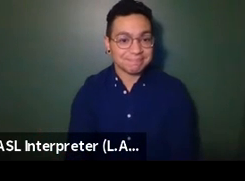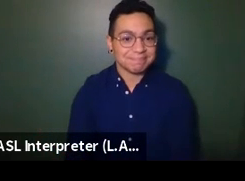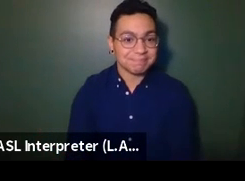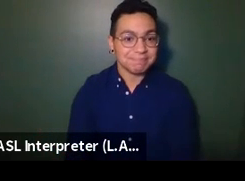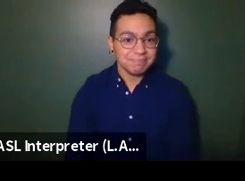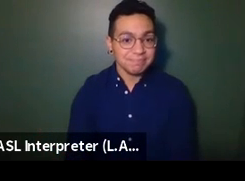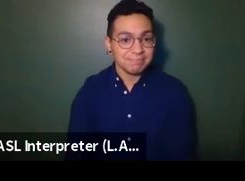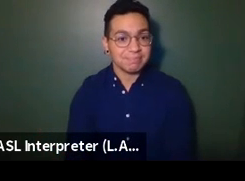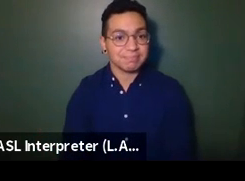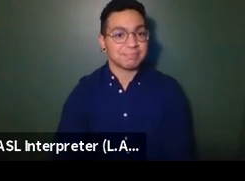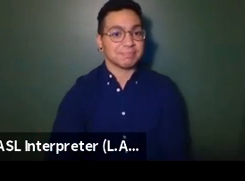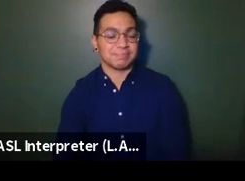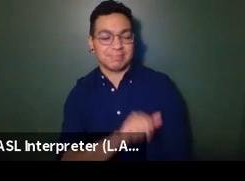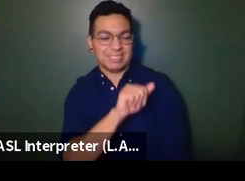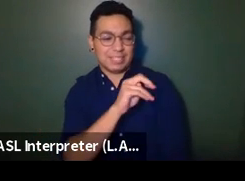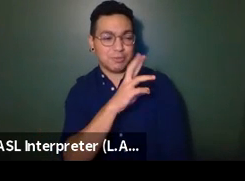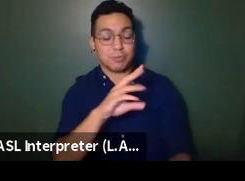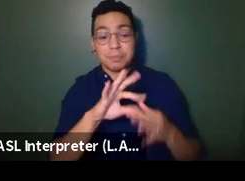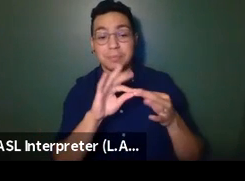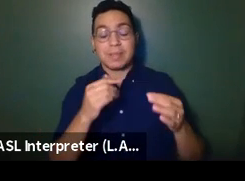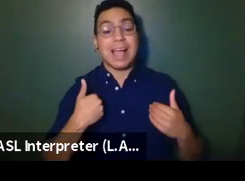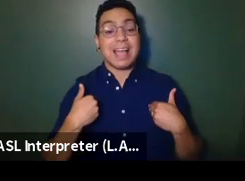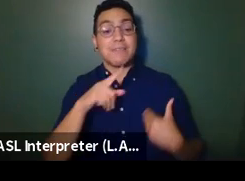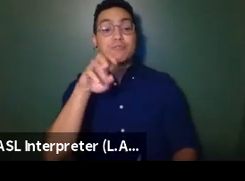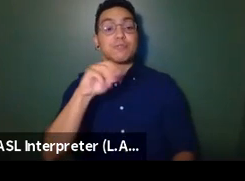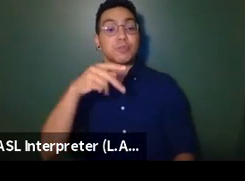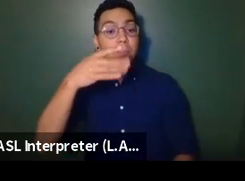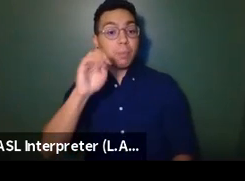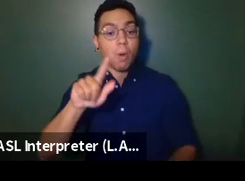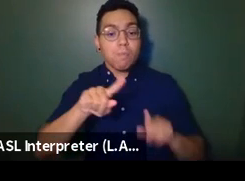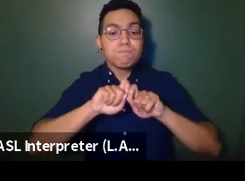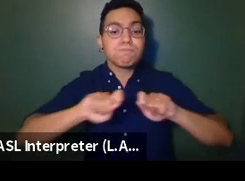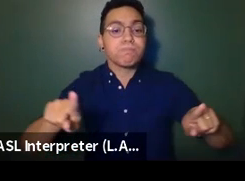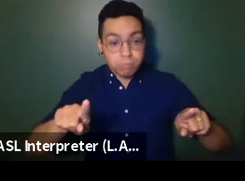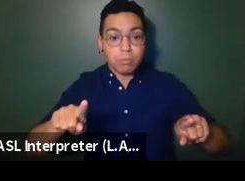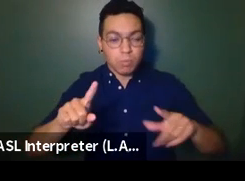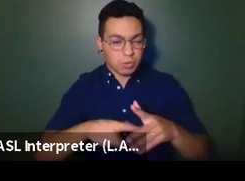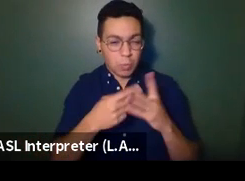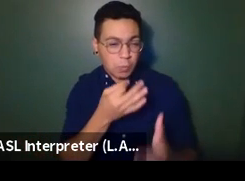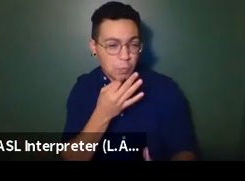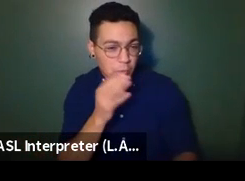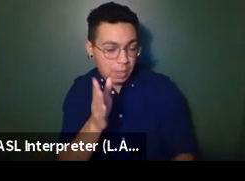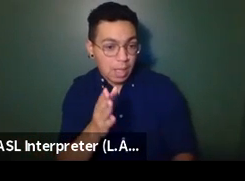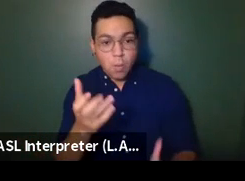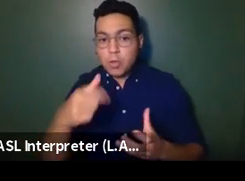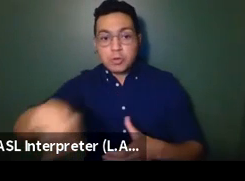Andrew Hickman: So we're going to give you a Zoom poll. I'm going to start it in a few seconds. We simply want you to vote. There are two questions.